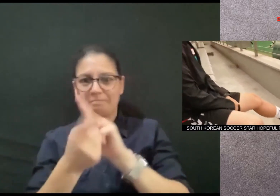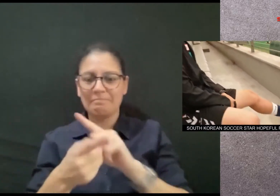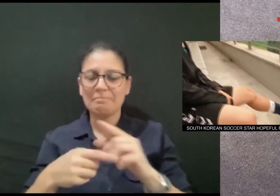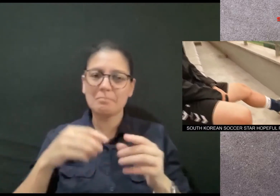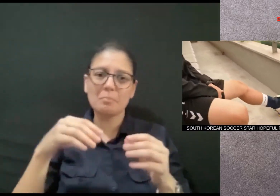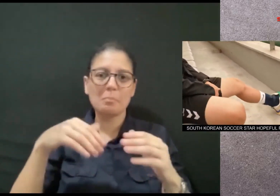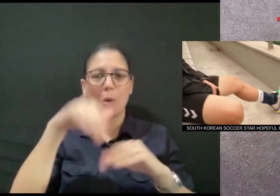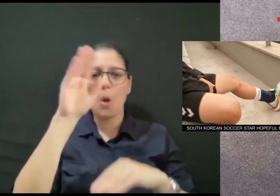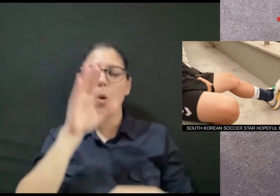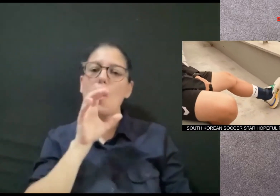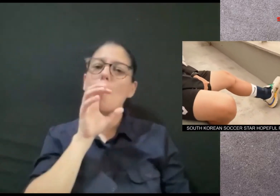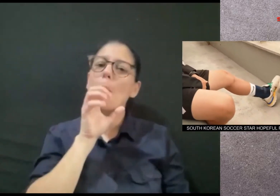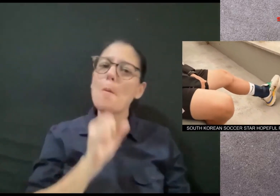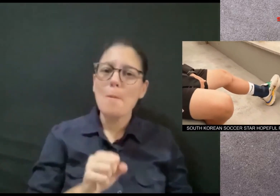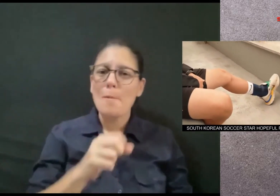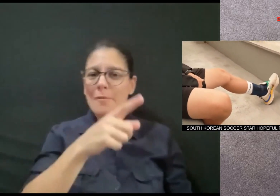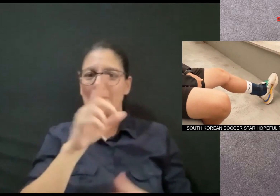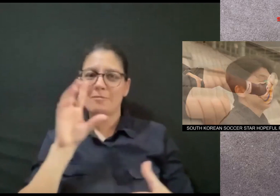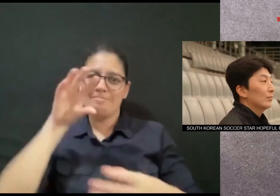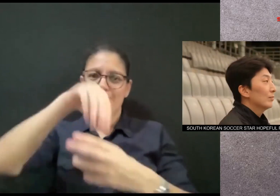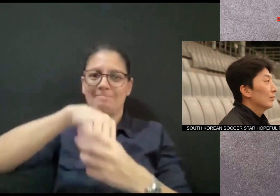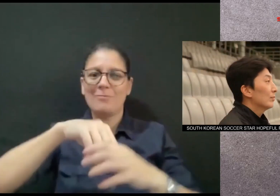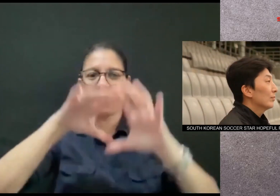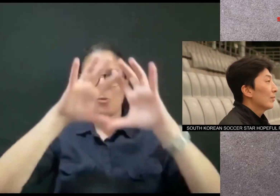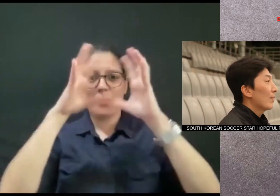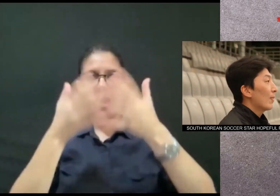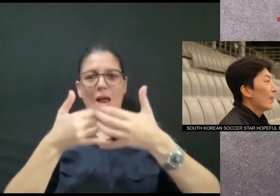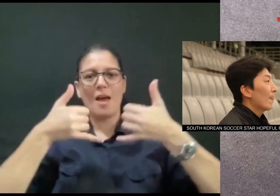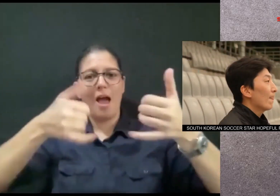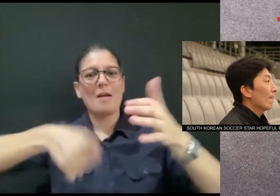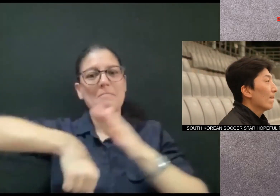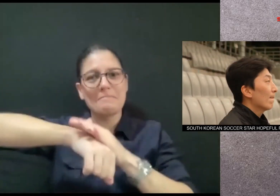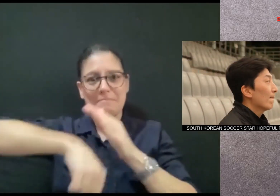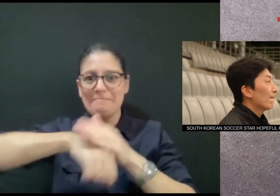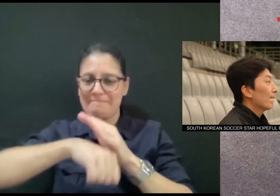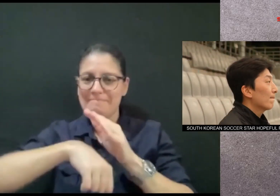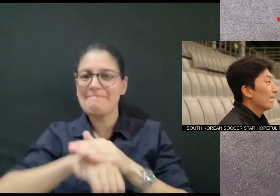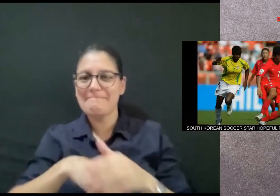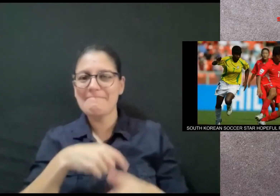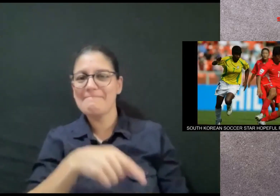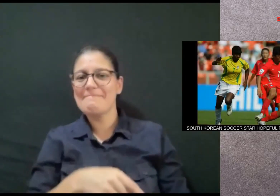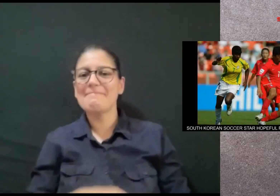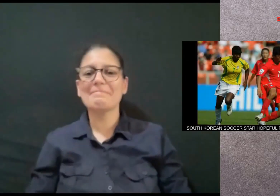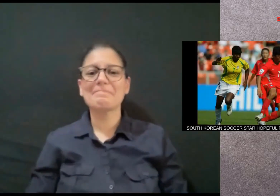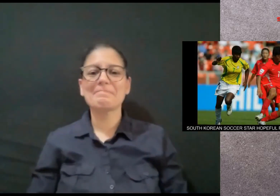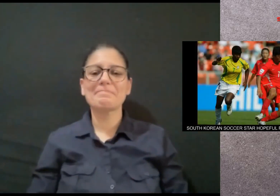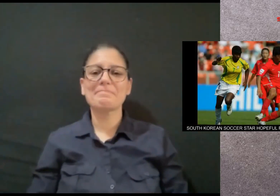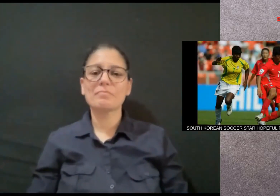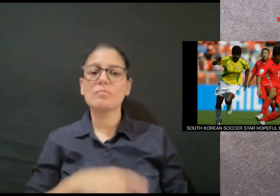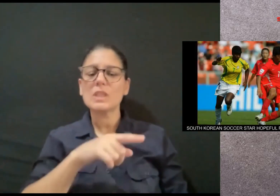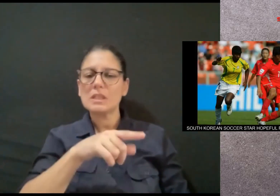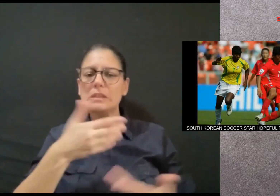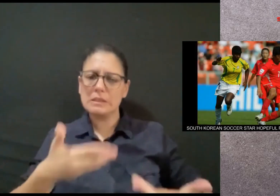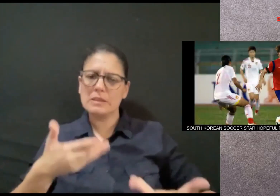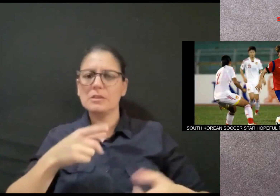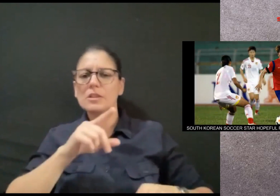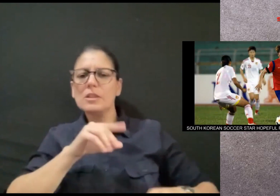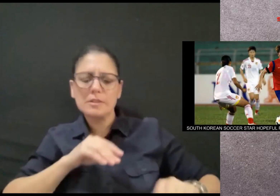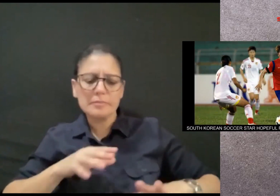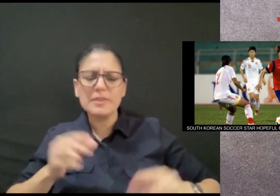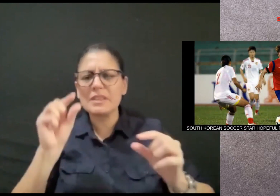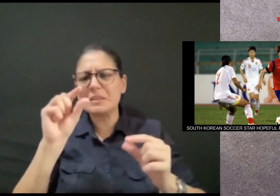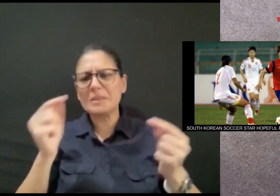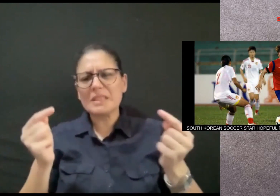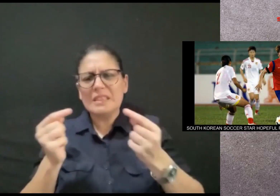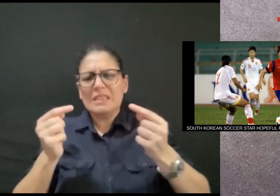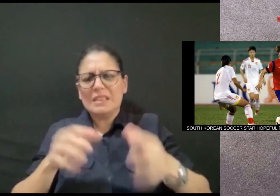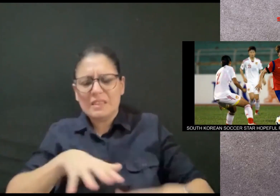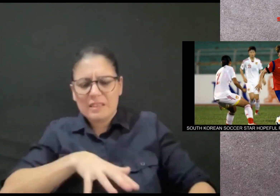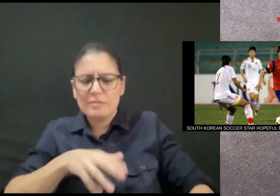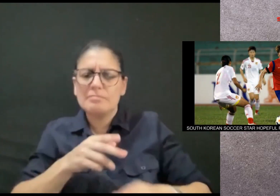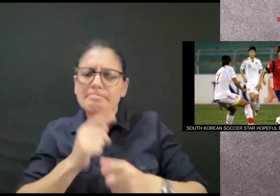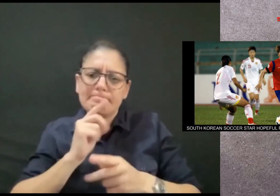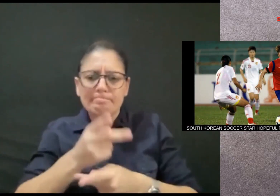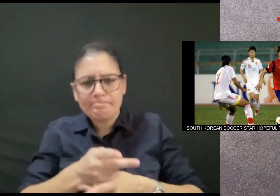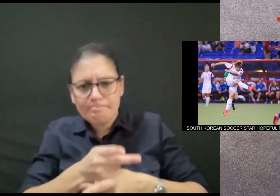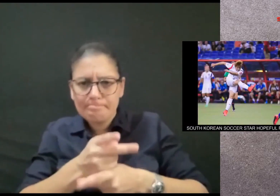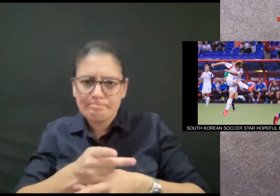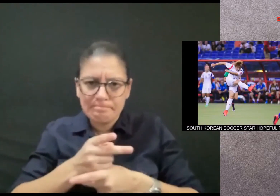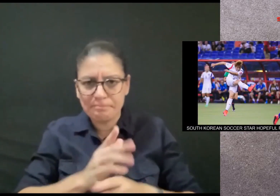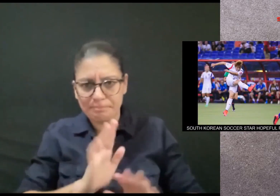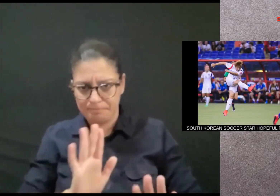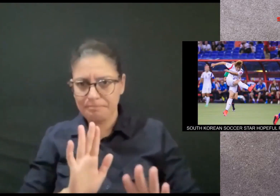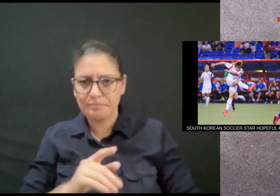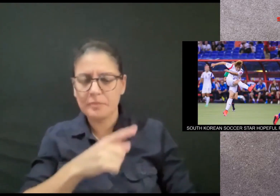Cup she is nursing an injury right now but she's